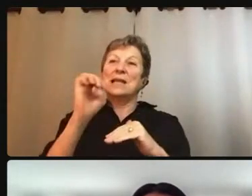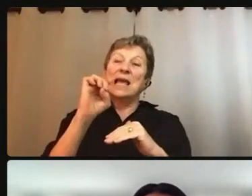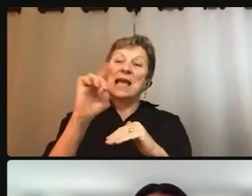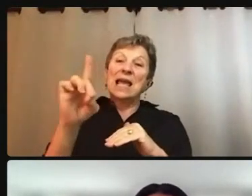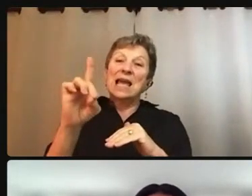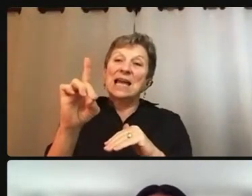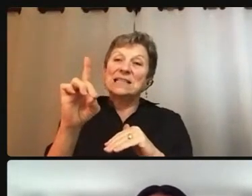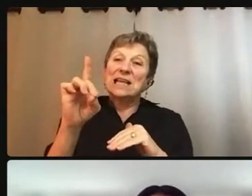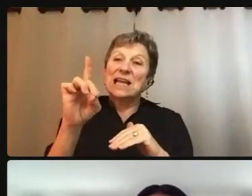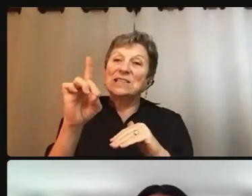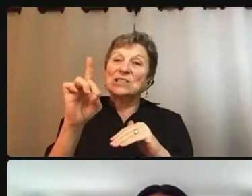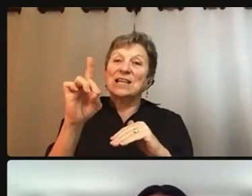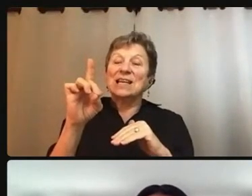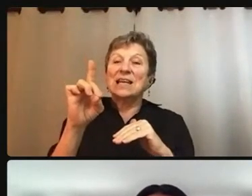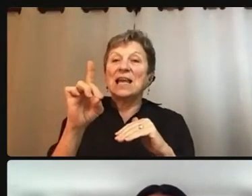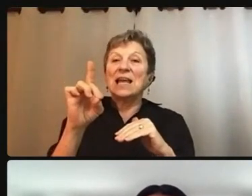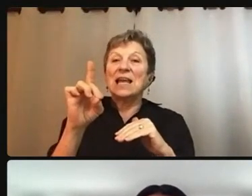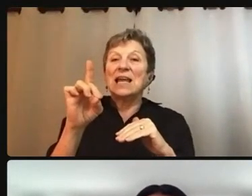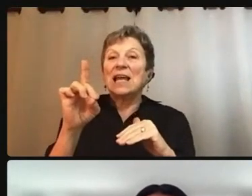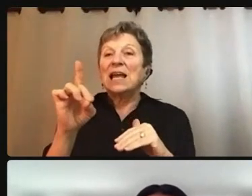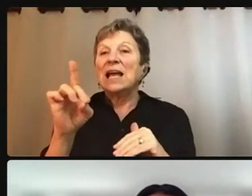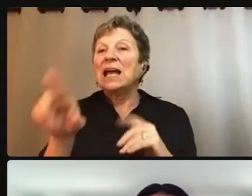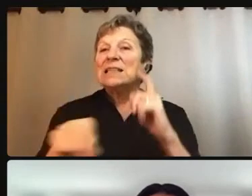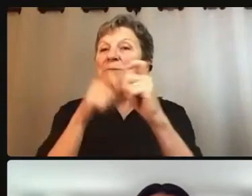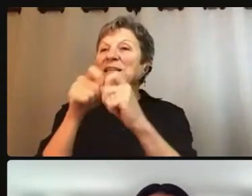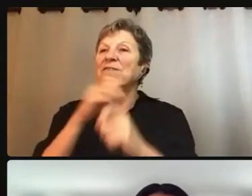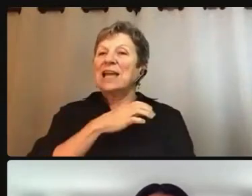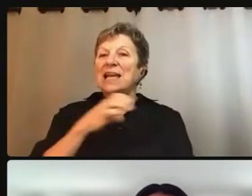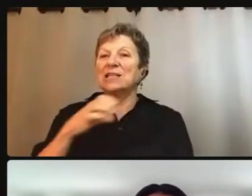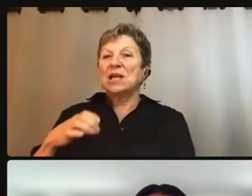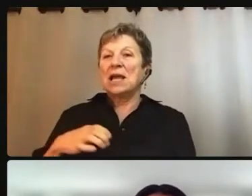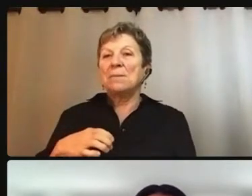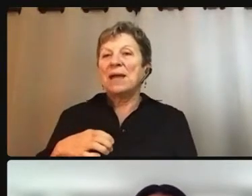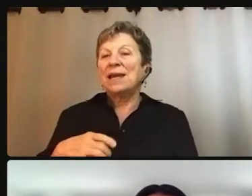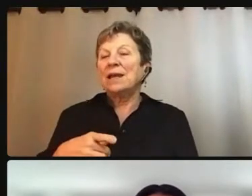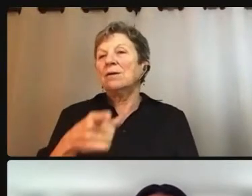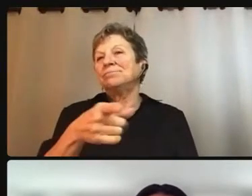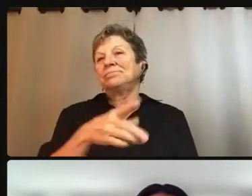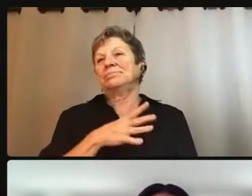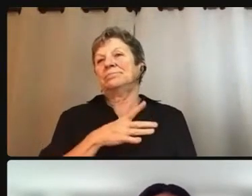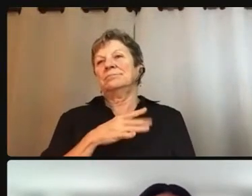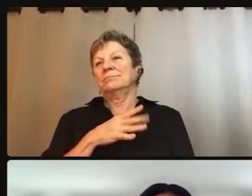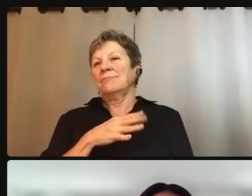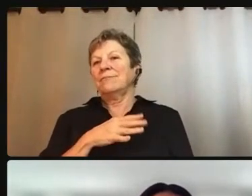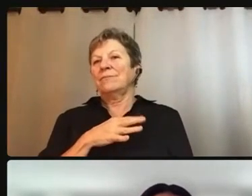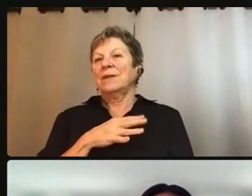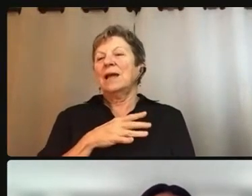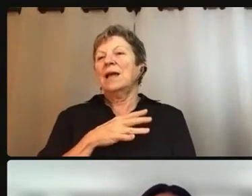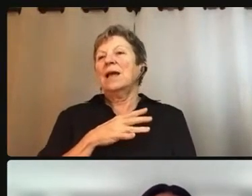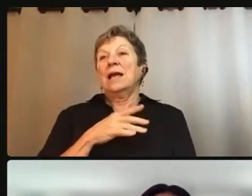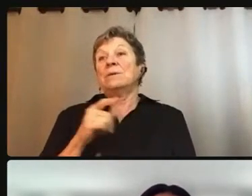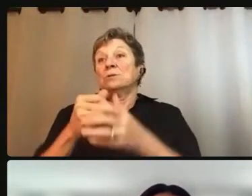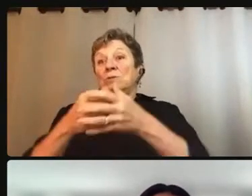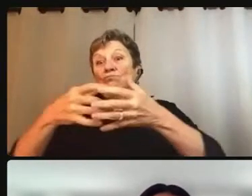PROFESSIONAL TEACHERS THERE I